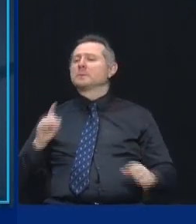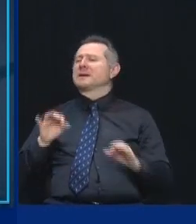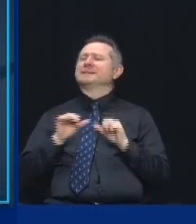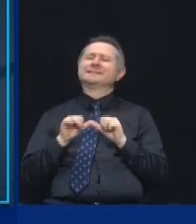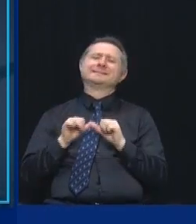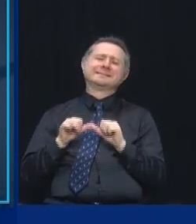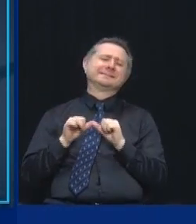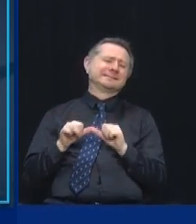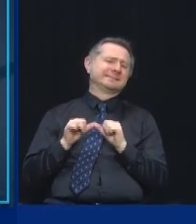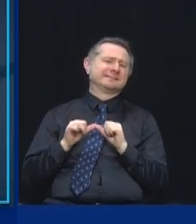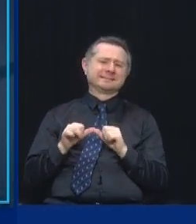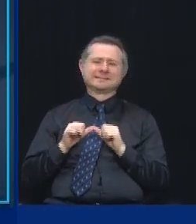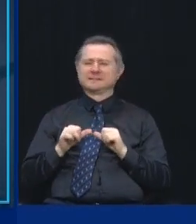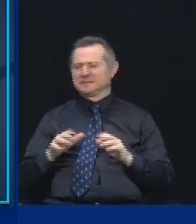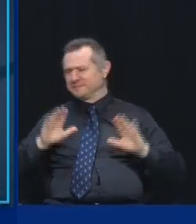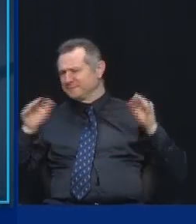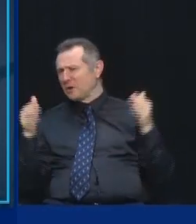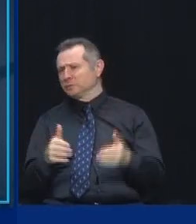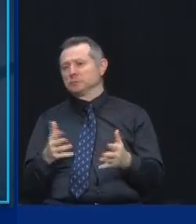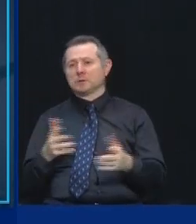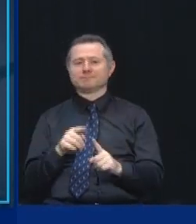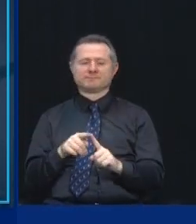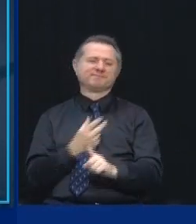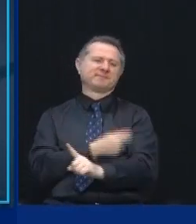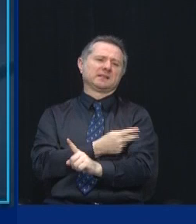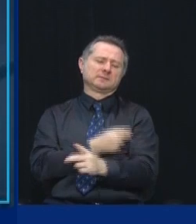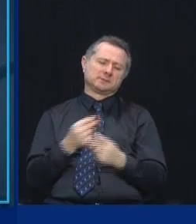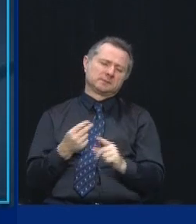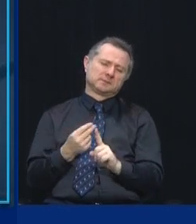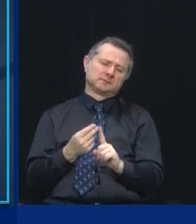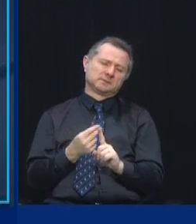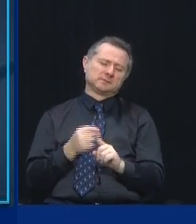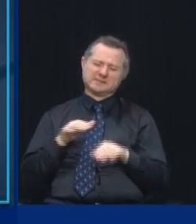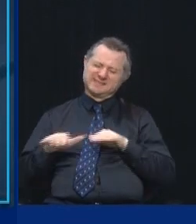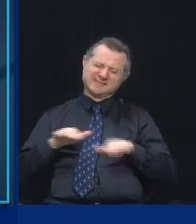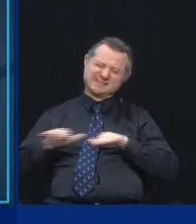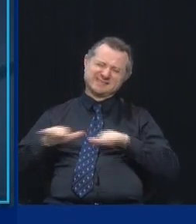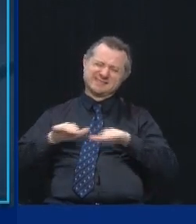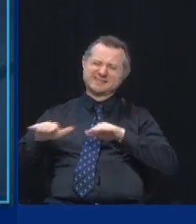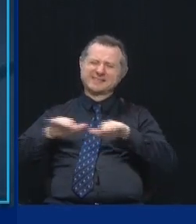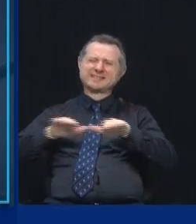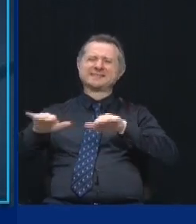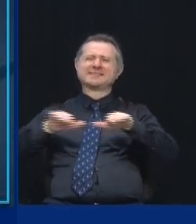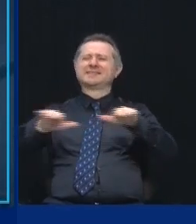GOD FORBID SOMETHING HAPPENS AND WE DEAL WITH IT AT THE TIME.